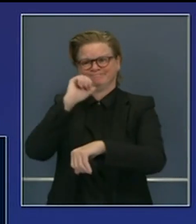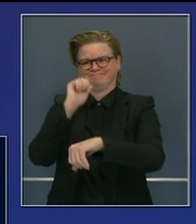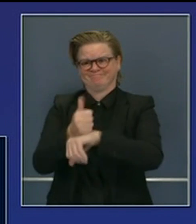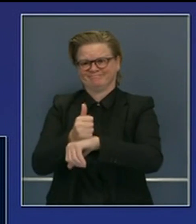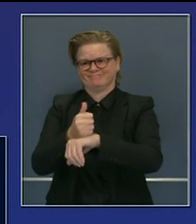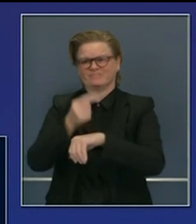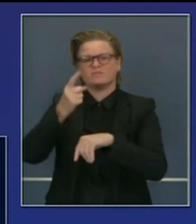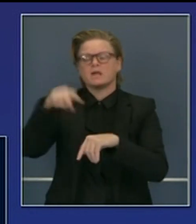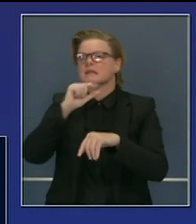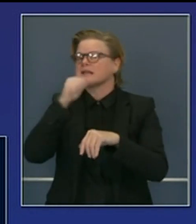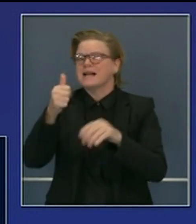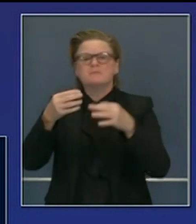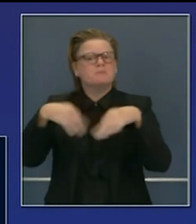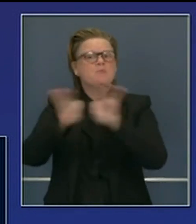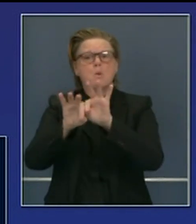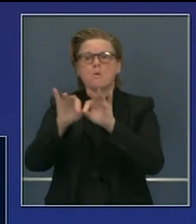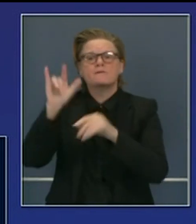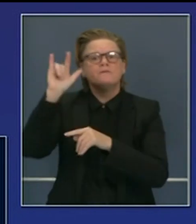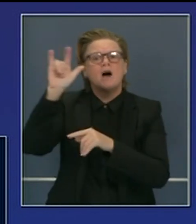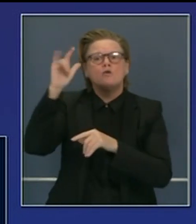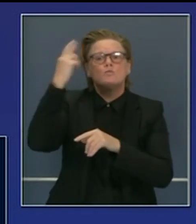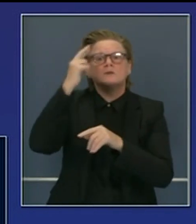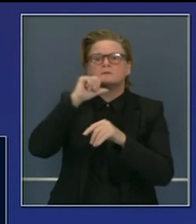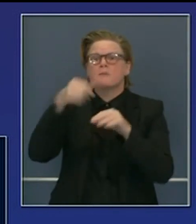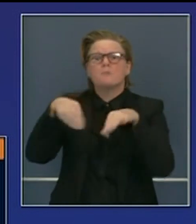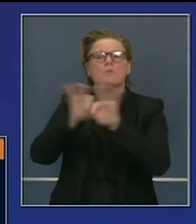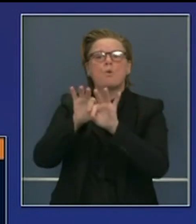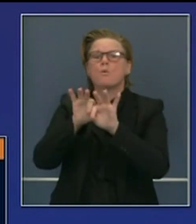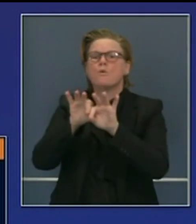MOMENT THAT THE STATE OF CALIFORNIA IS IN.